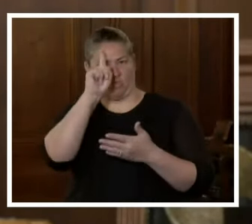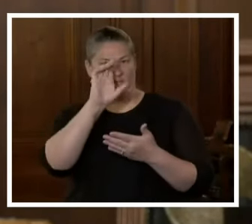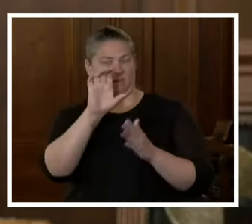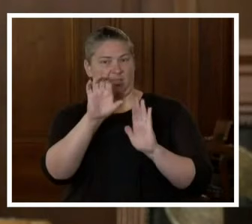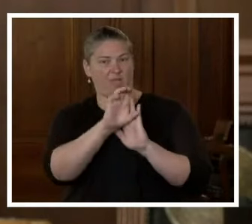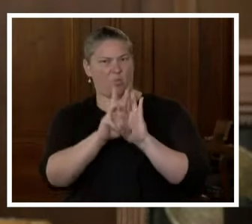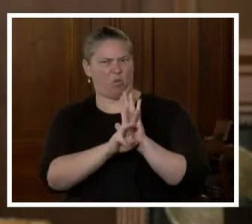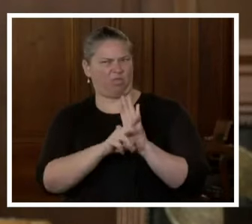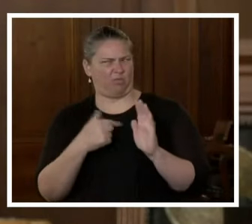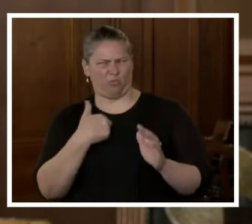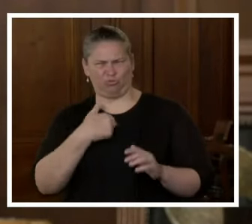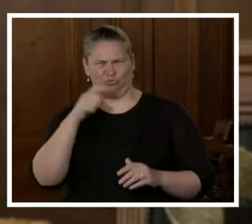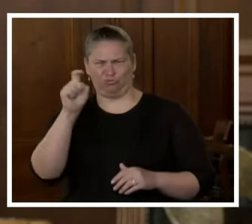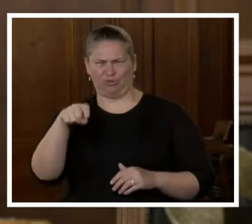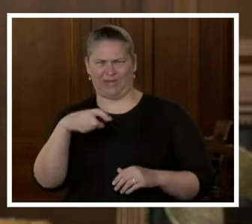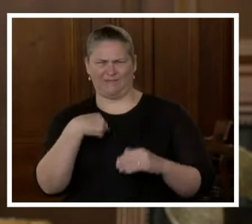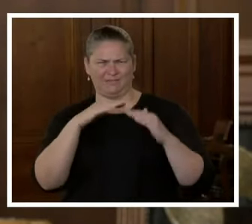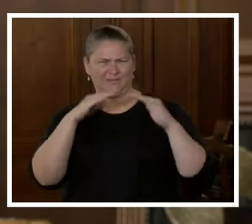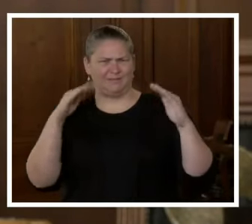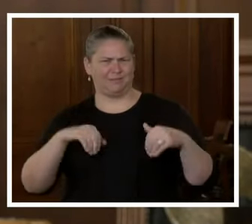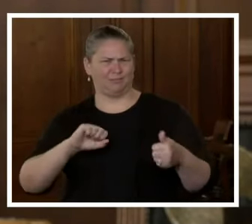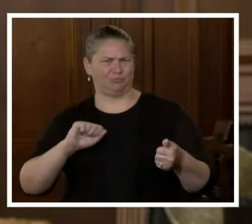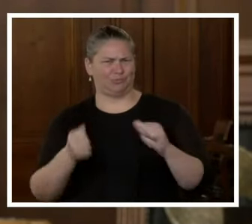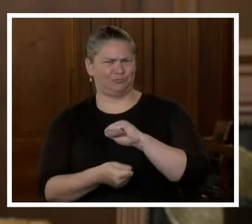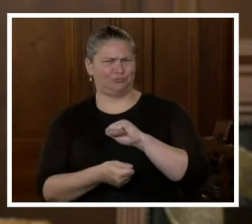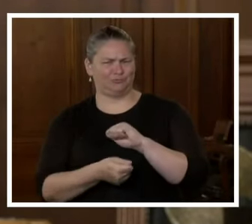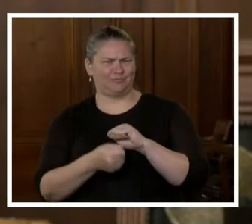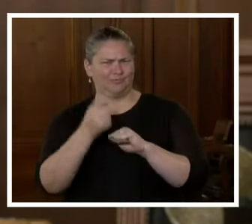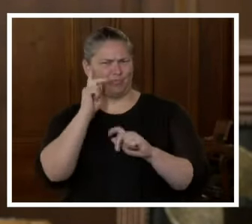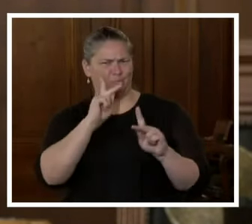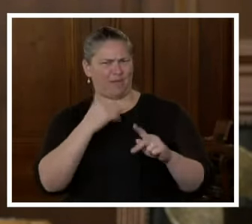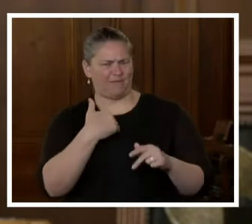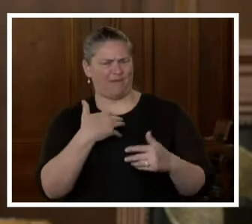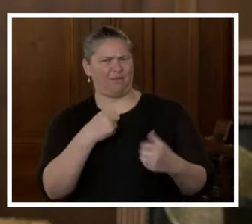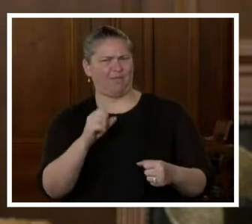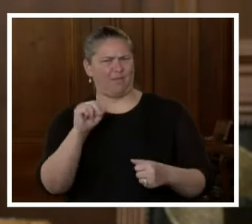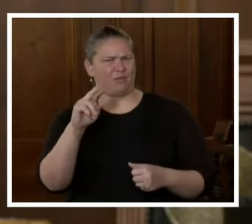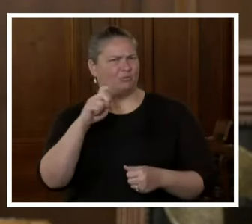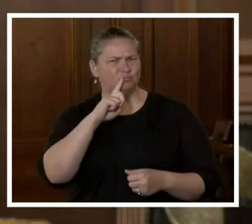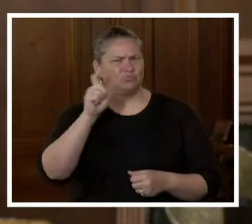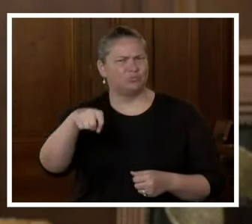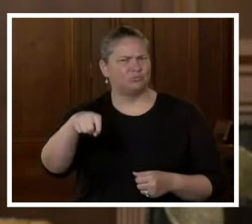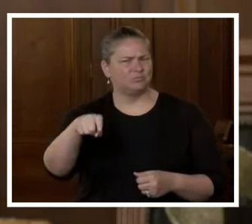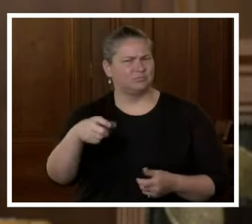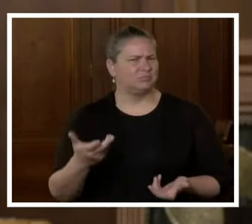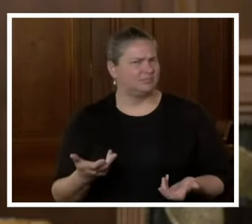HAVE TO TRACK BECAUSE THAT'S WHERE IT IS THE MOST